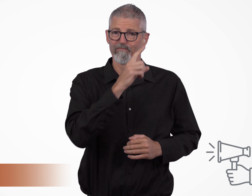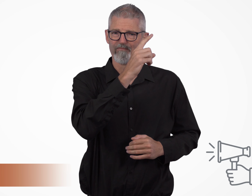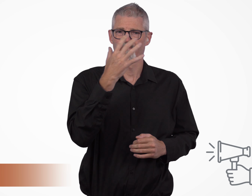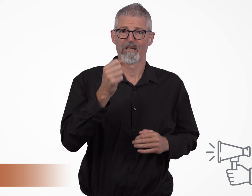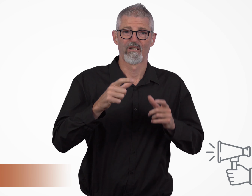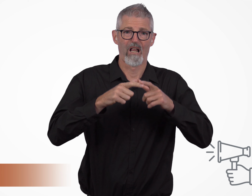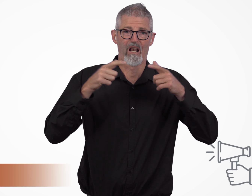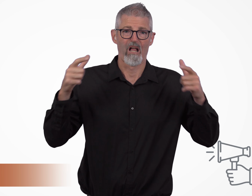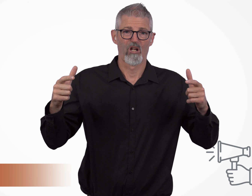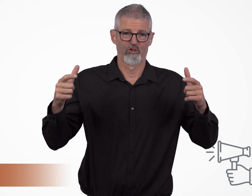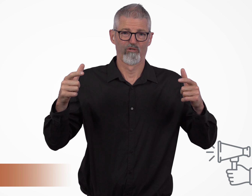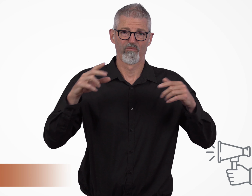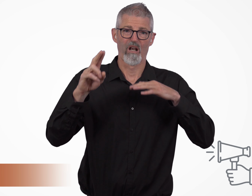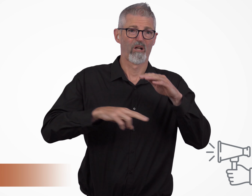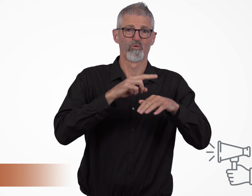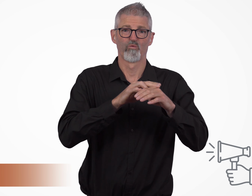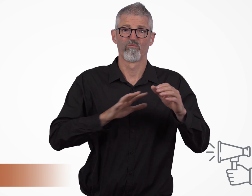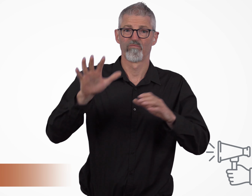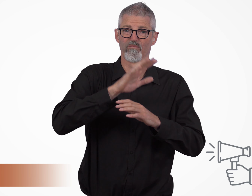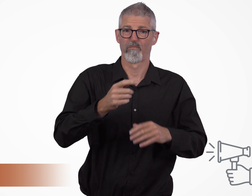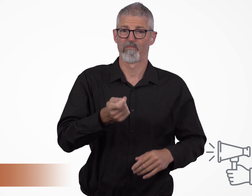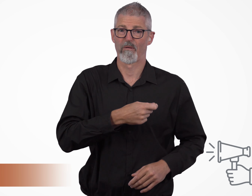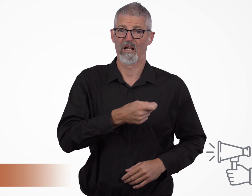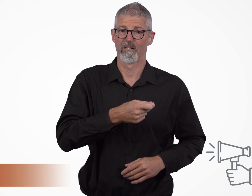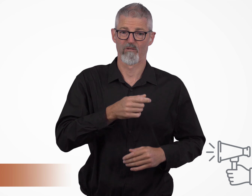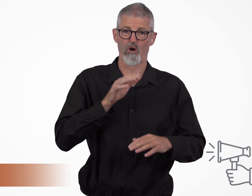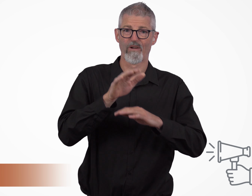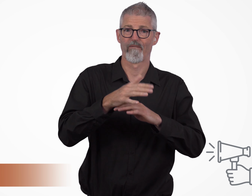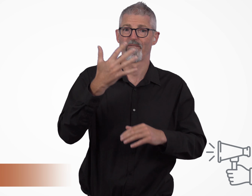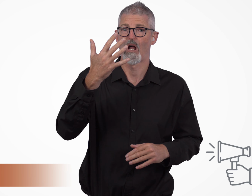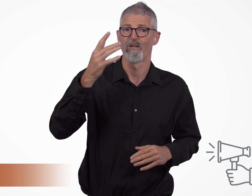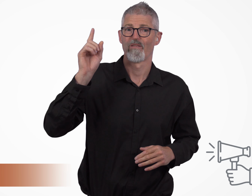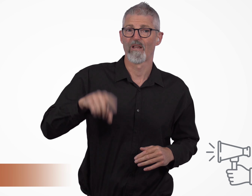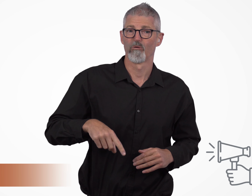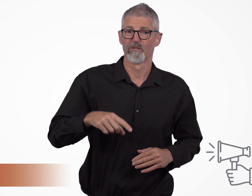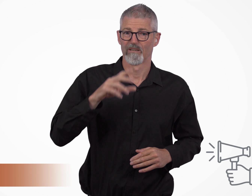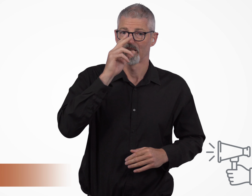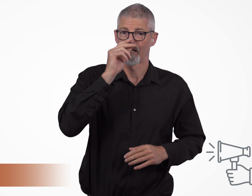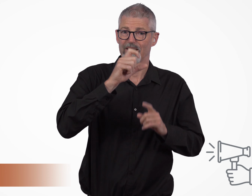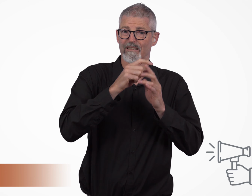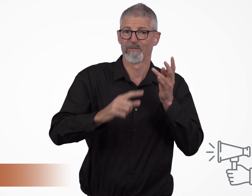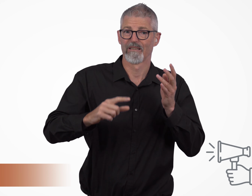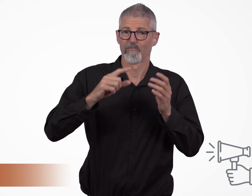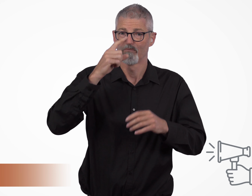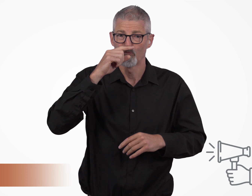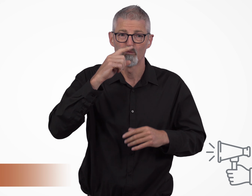CYDA has an extensive national membership of more than 5,000 young people with disability,